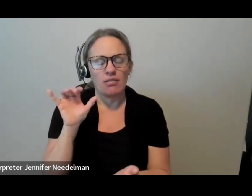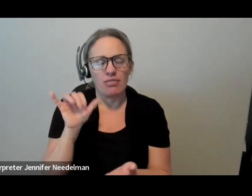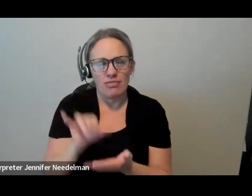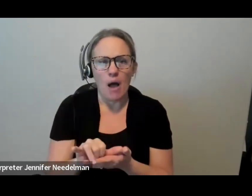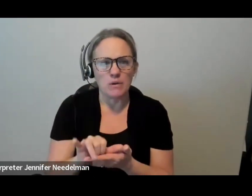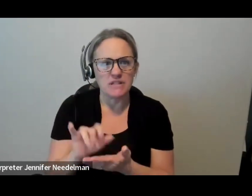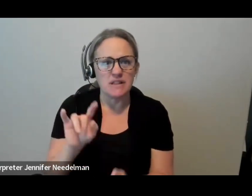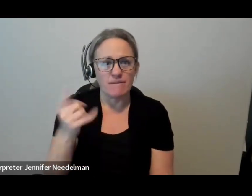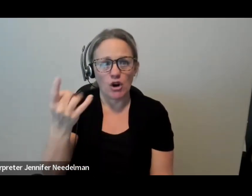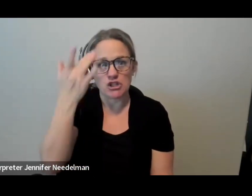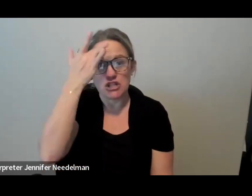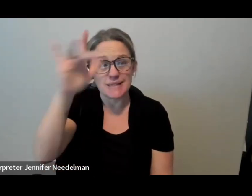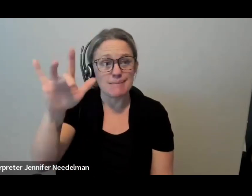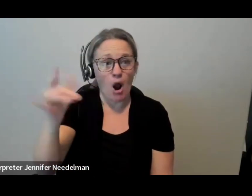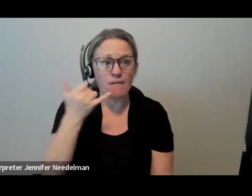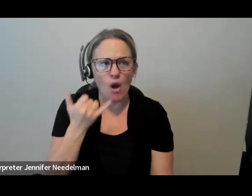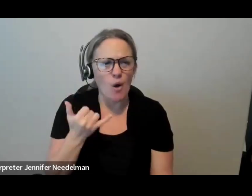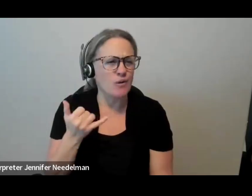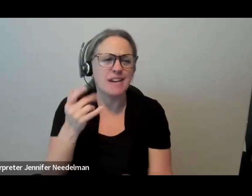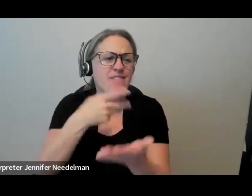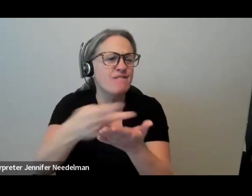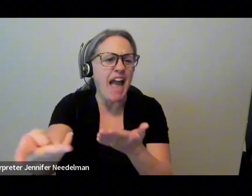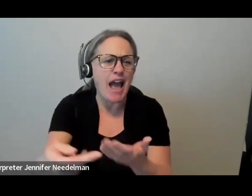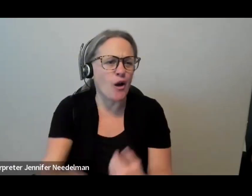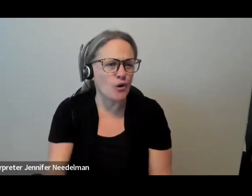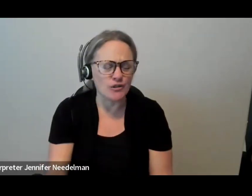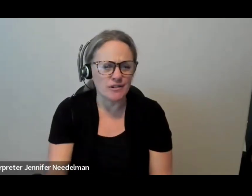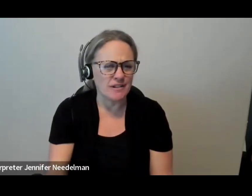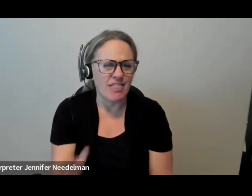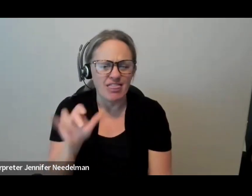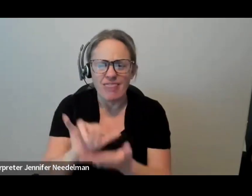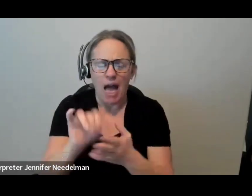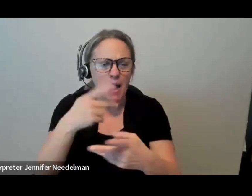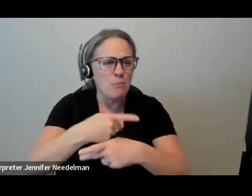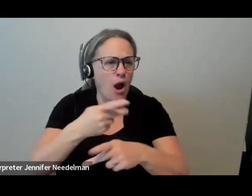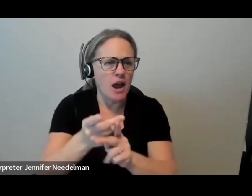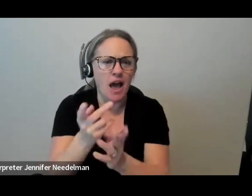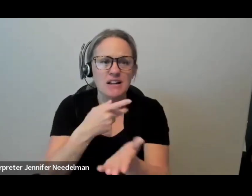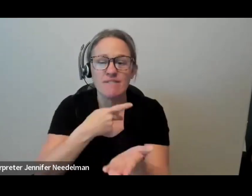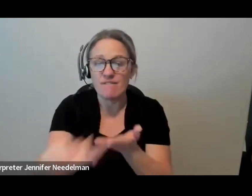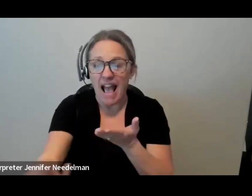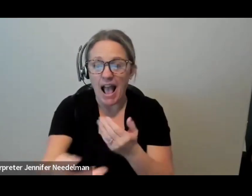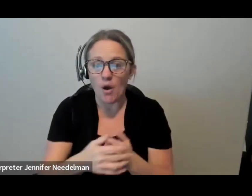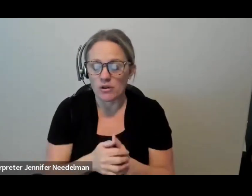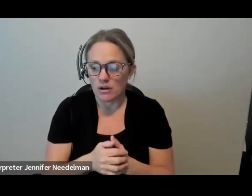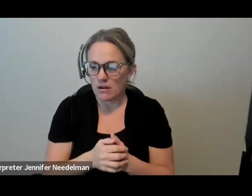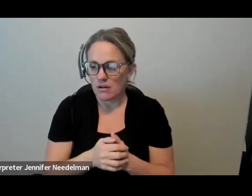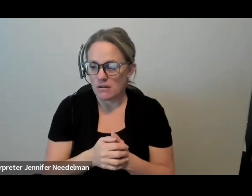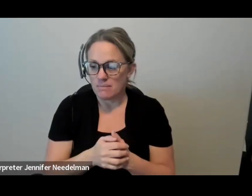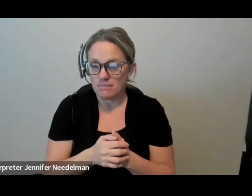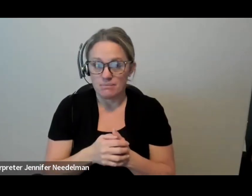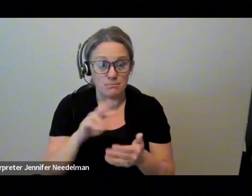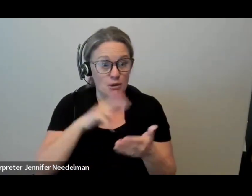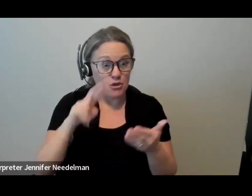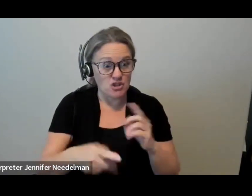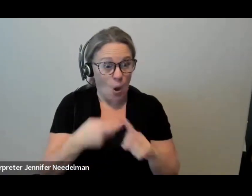and it was the disaster. It was a failed product. But what came out of it, Alexa